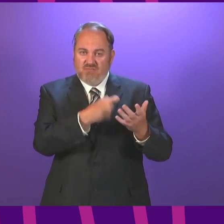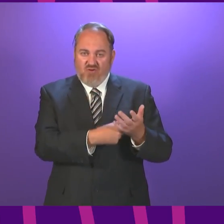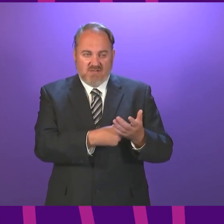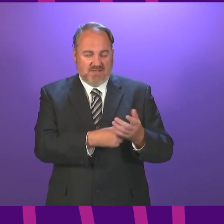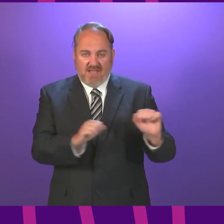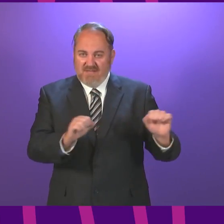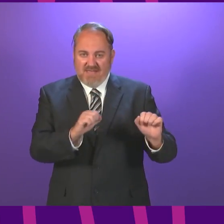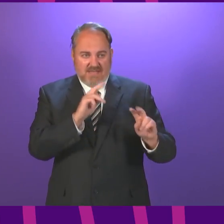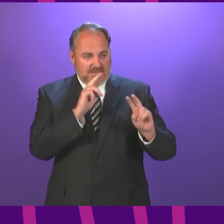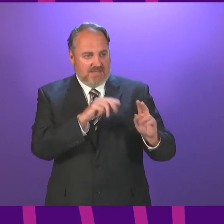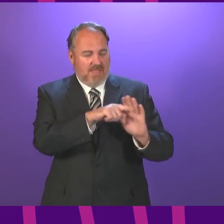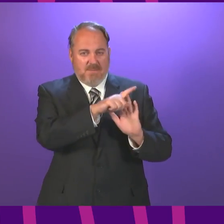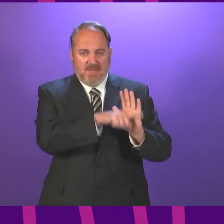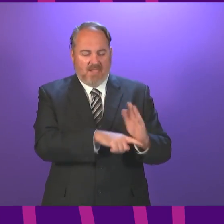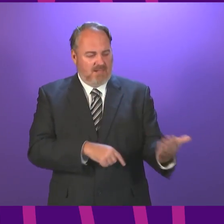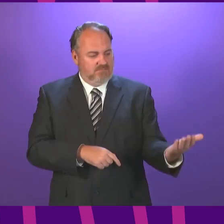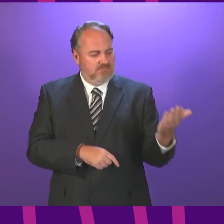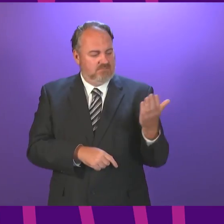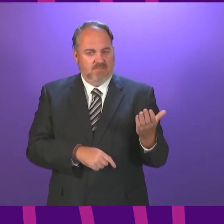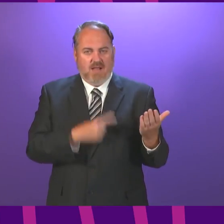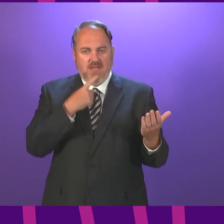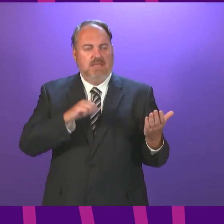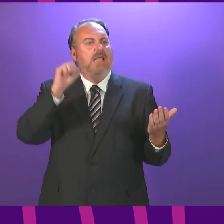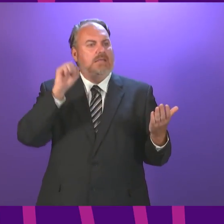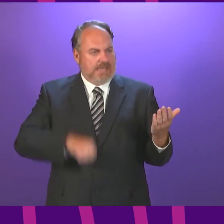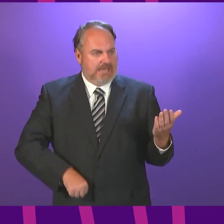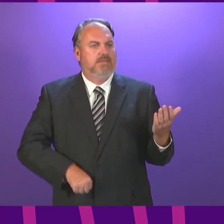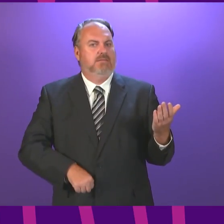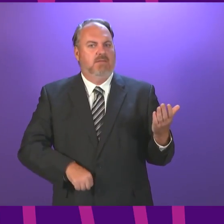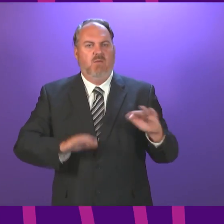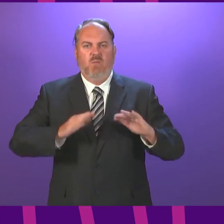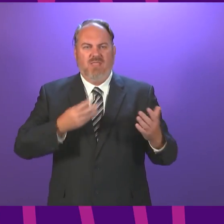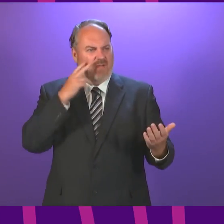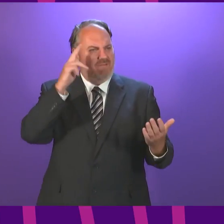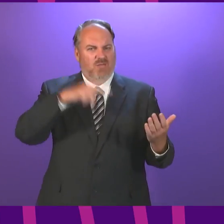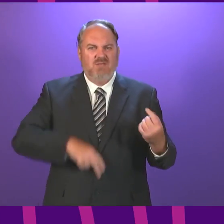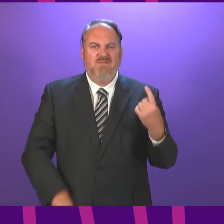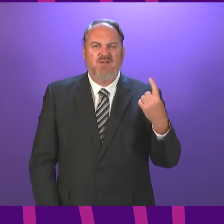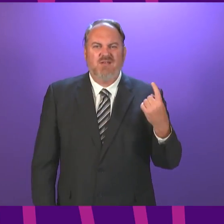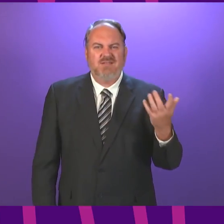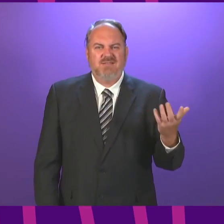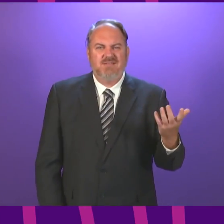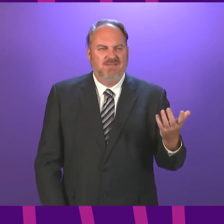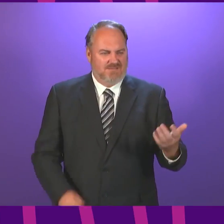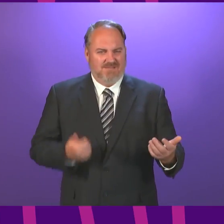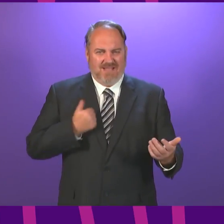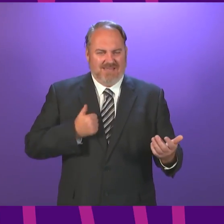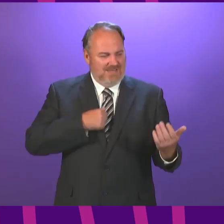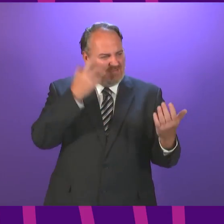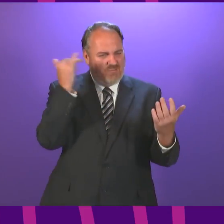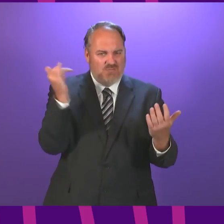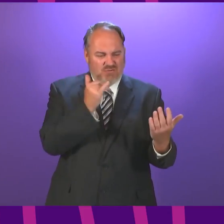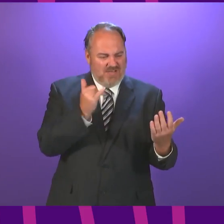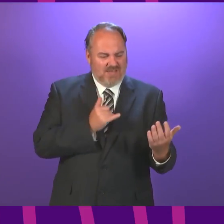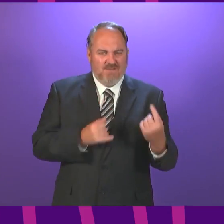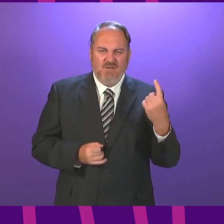will not give him a blind or blanket commitment. It is my job to look at the detail. Scrutiny